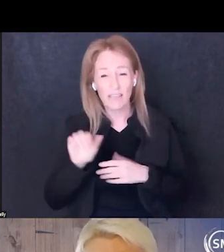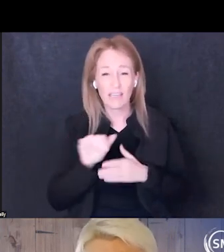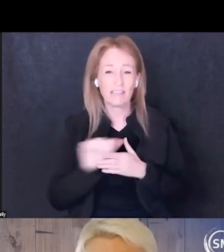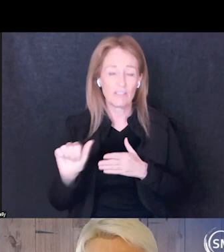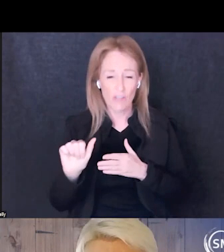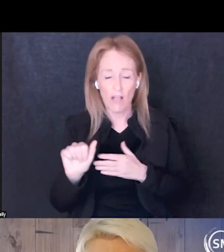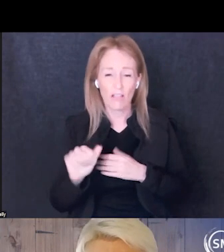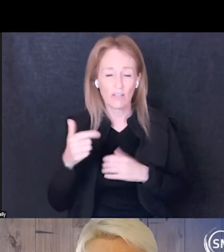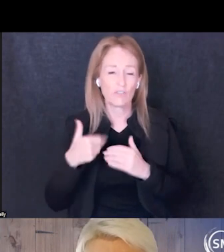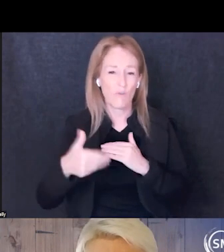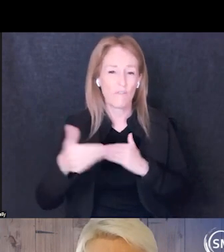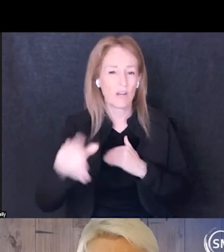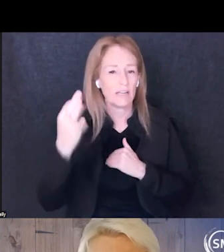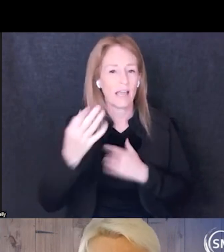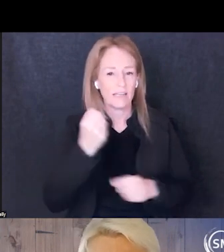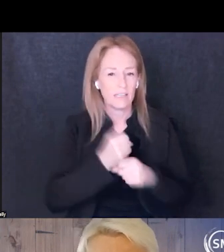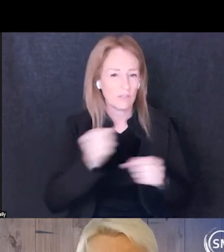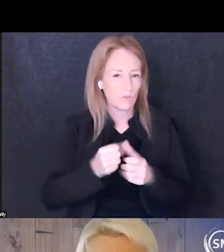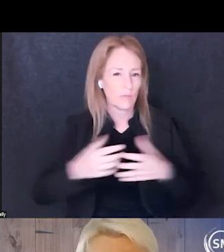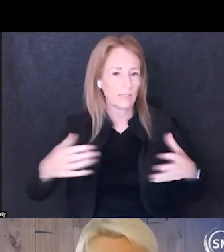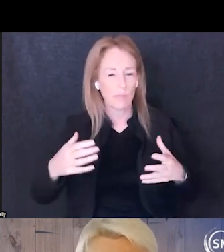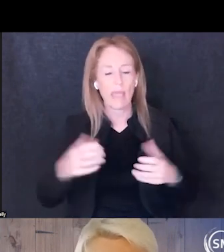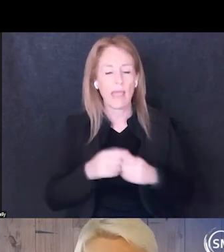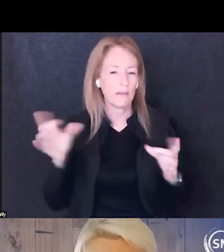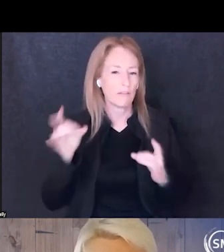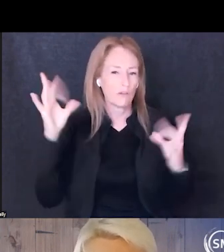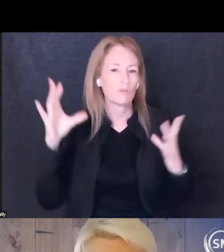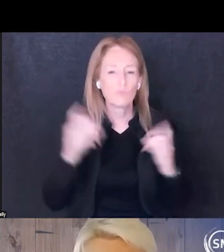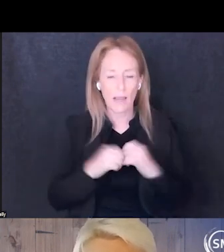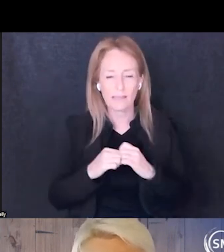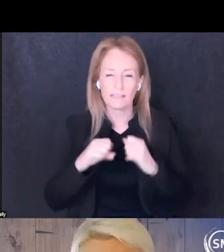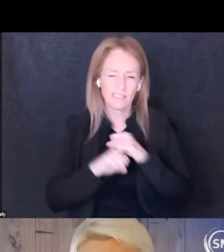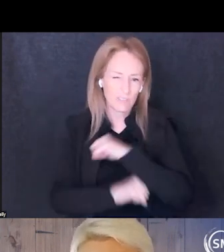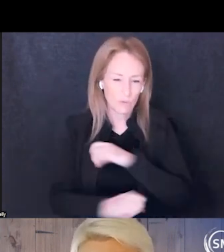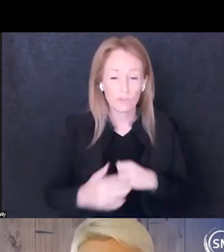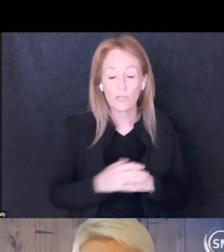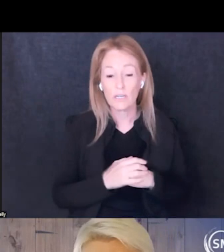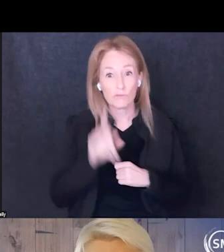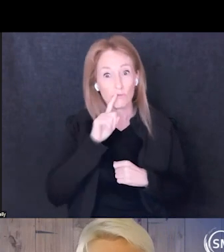THE CRISIS CENTERS INFRASTRUCTURES. VERY EXCITED ON WHAT IS HAPPENING HERE AND I AM